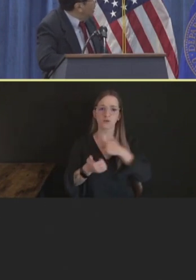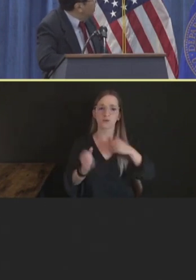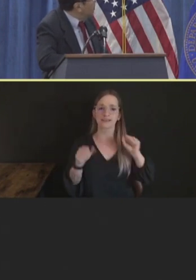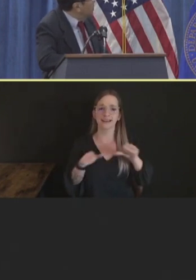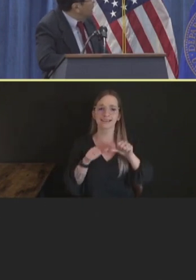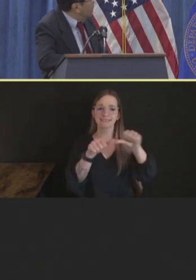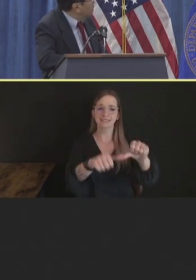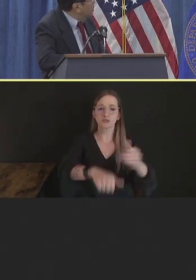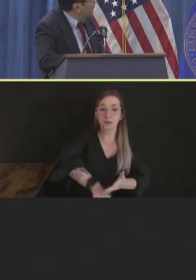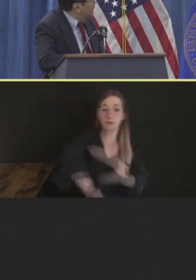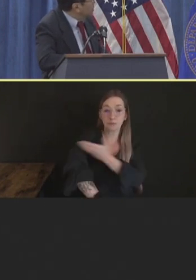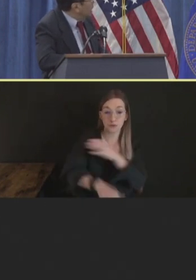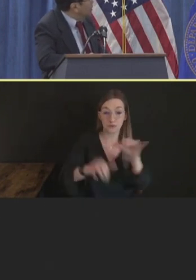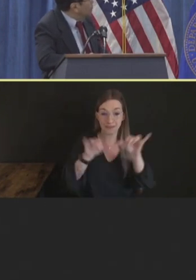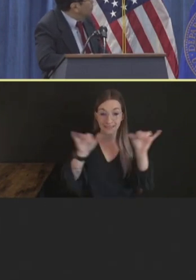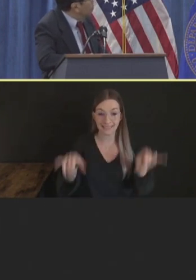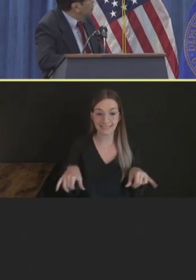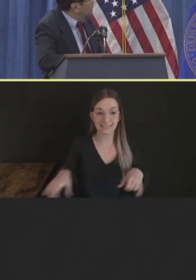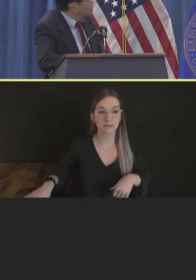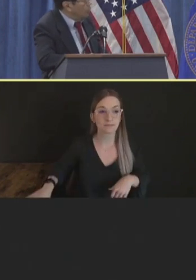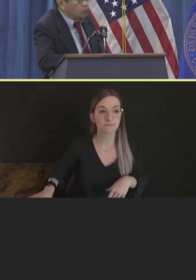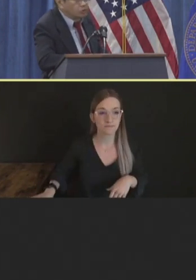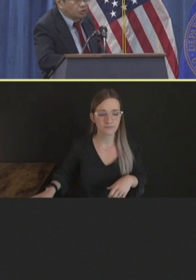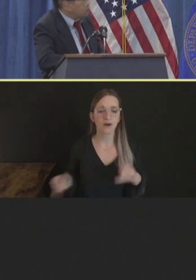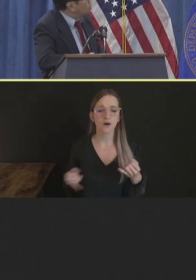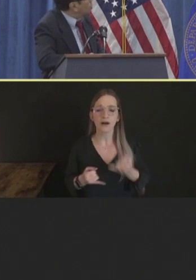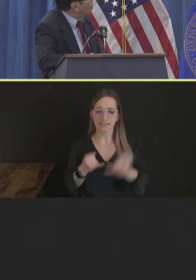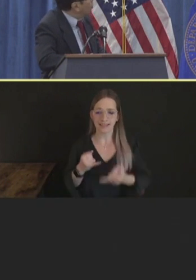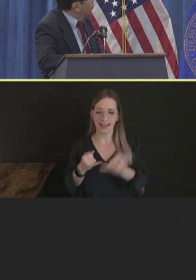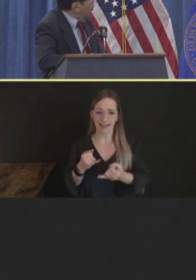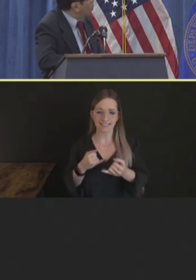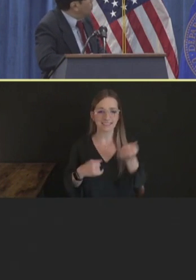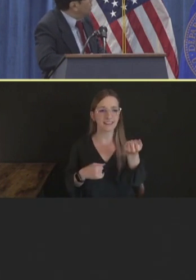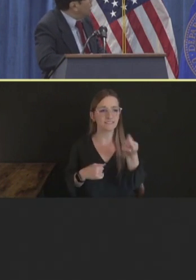And then last, I have a few potential areas of synergy going forward.